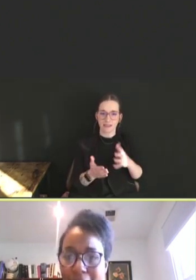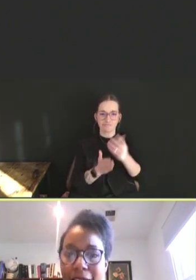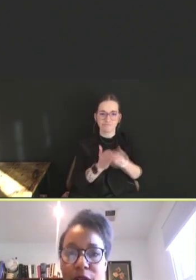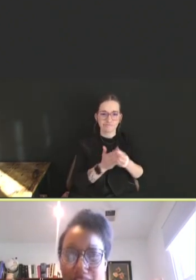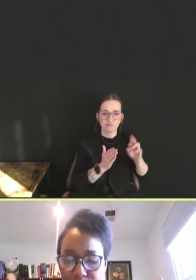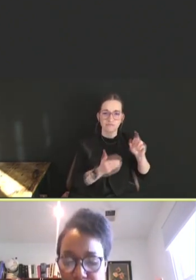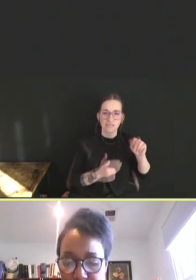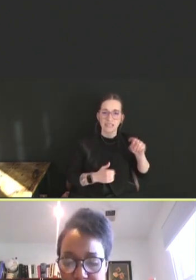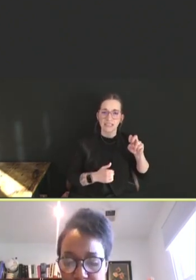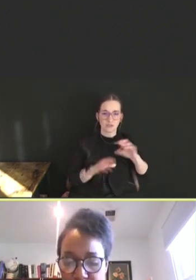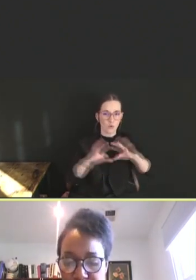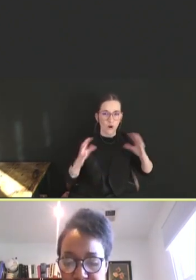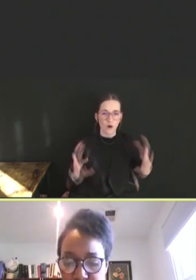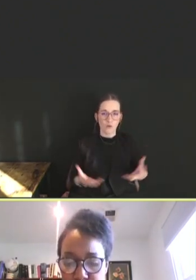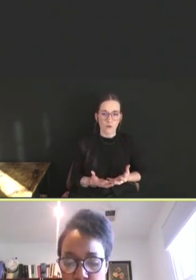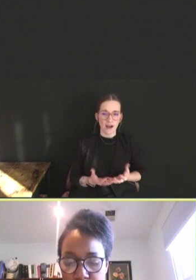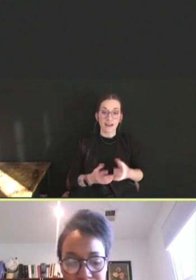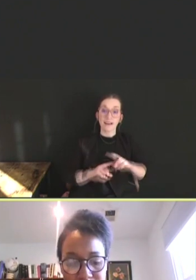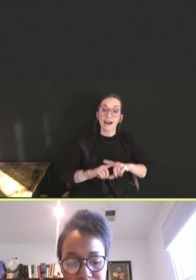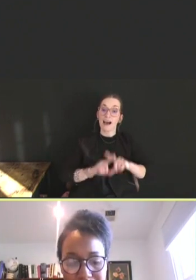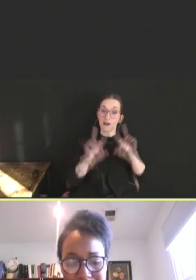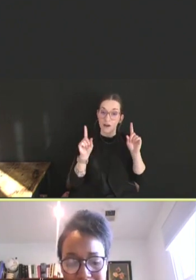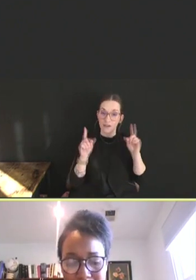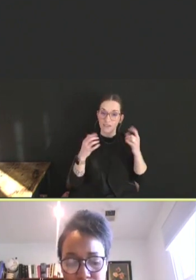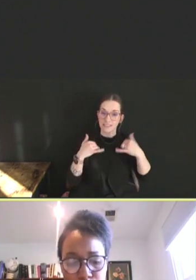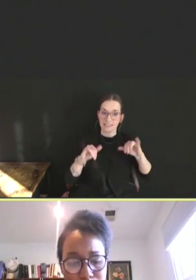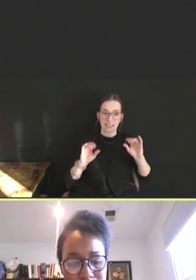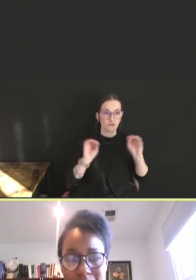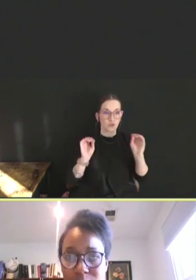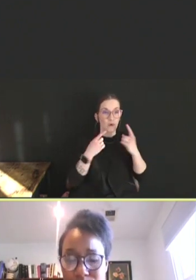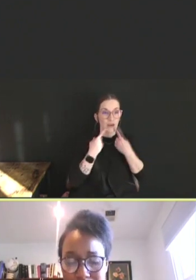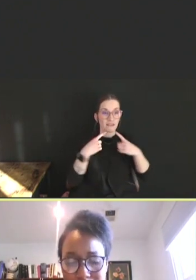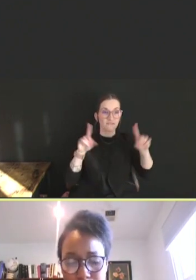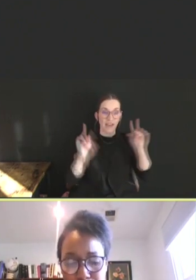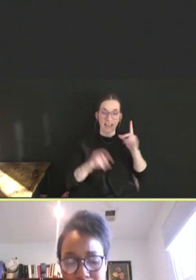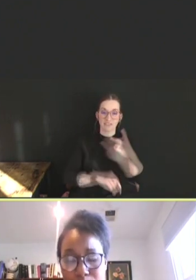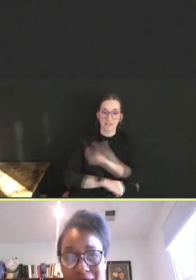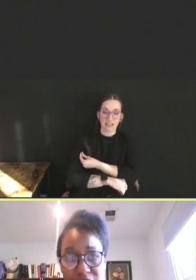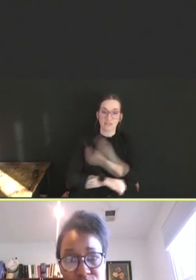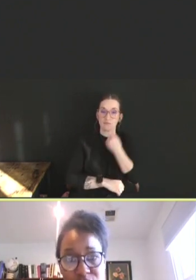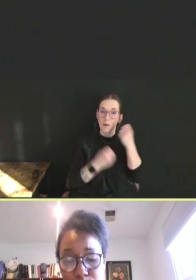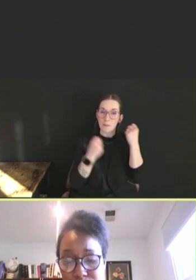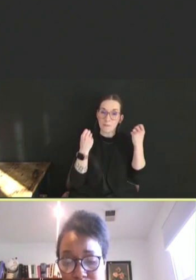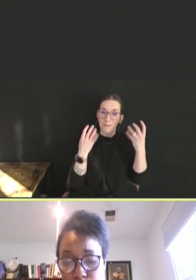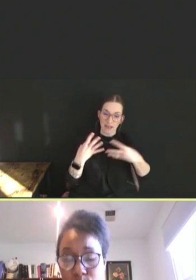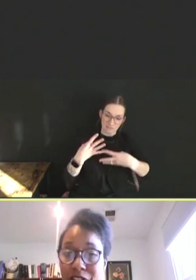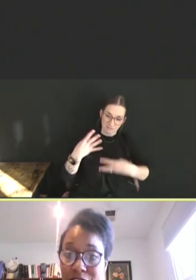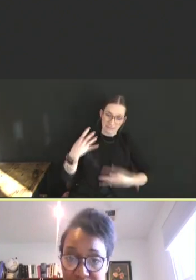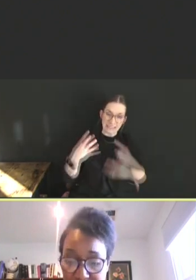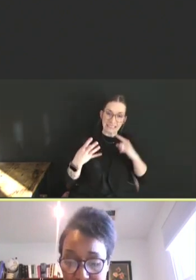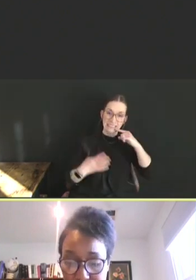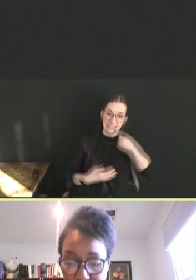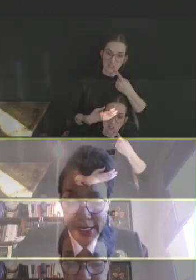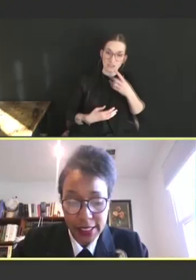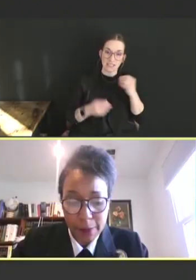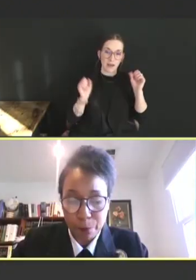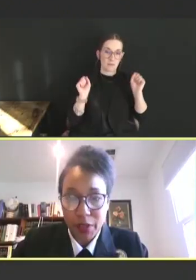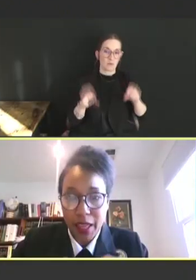However, there are still no effective vaccines for many serious and potentially preventable infectious diseases.